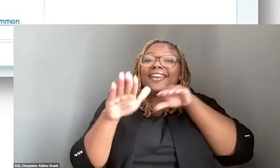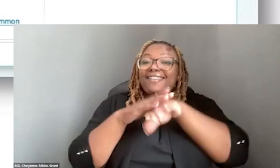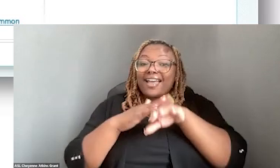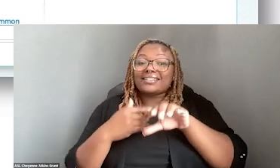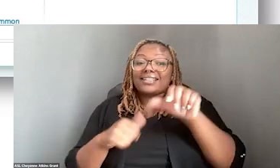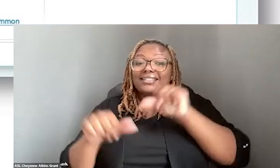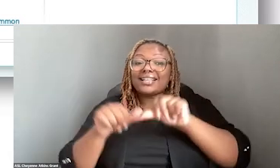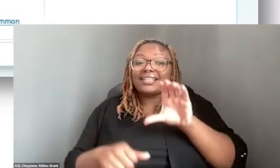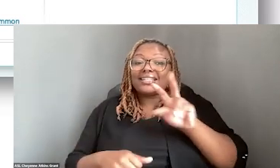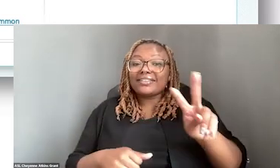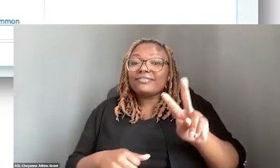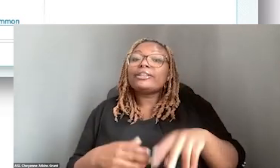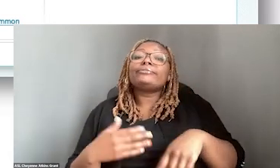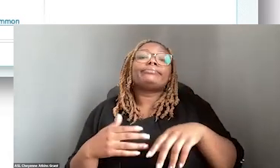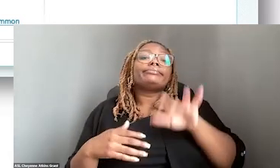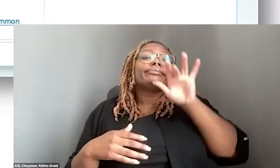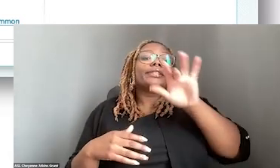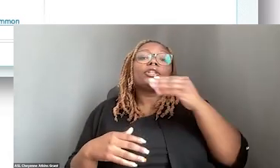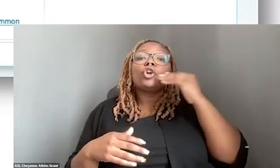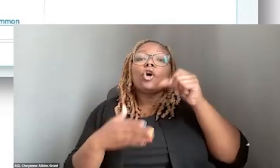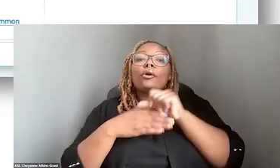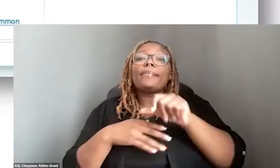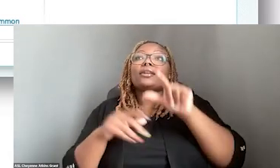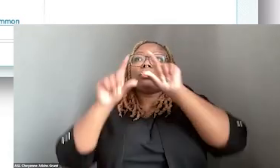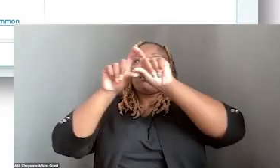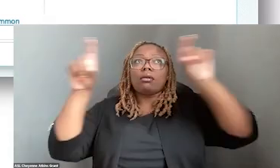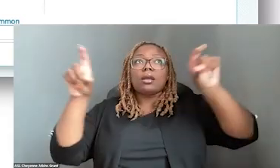So when you go to the home page, you'll see a button there for National Science Foundation.